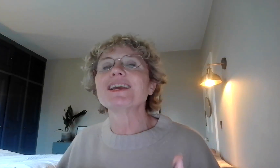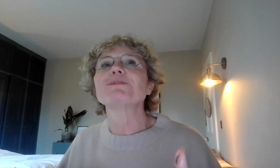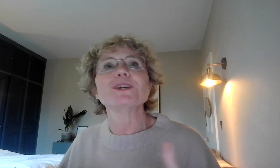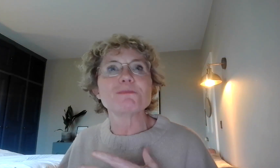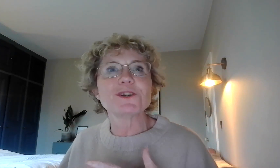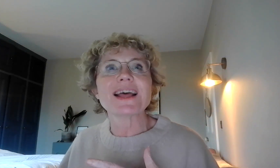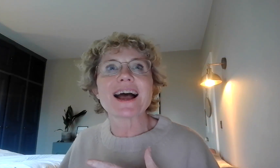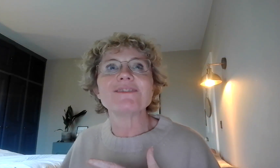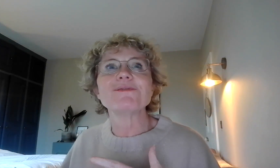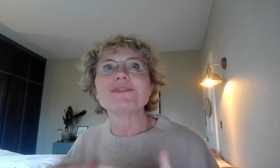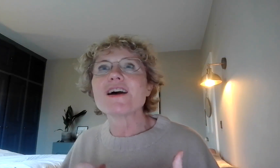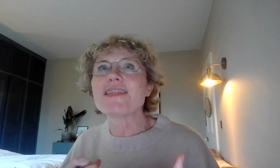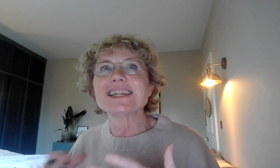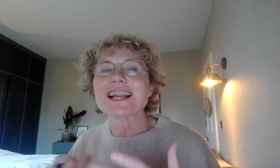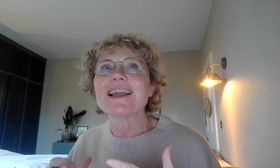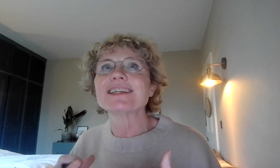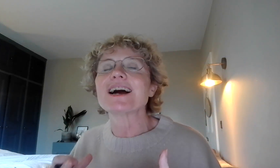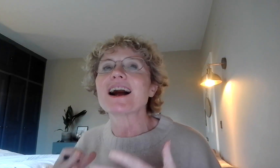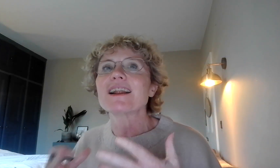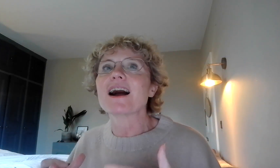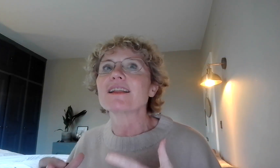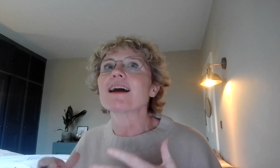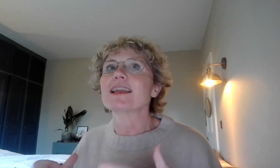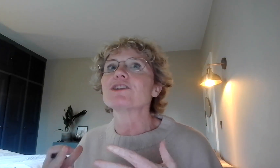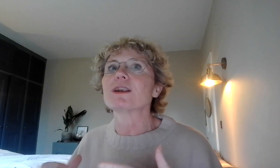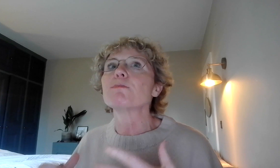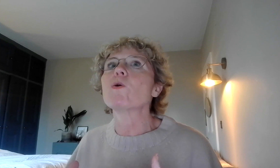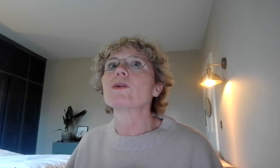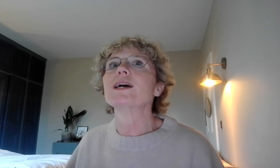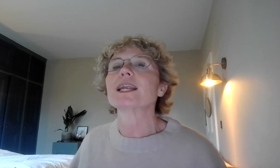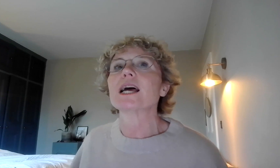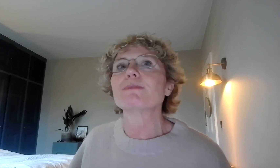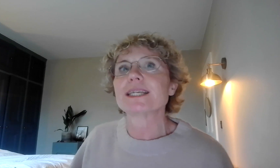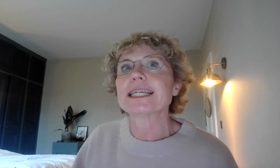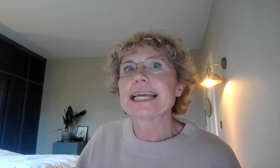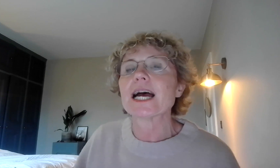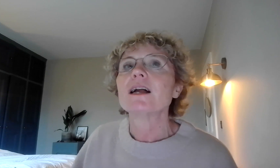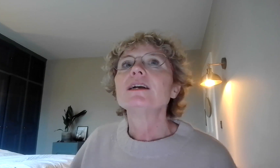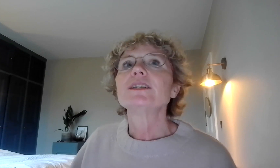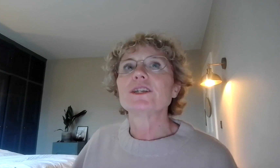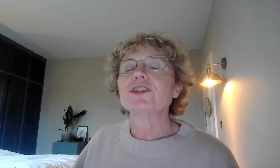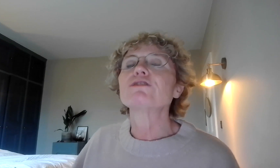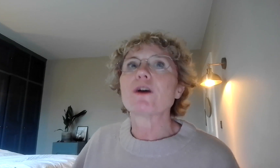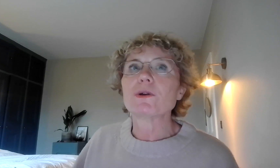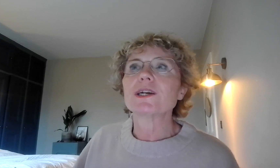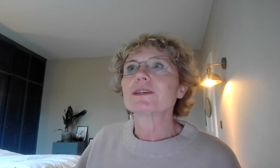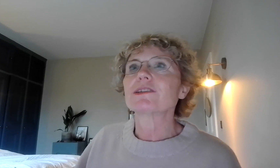doing this!" and "We should be doing that!" And no, they didn't like this. And I think it's really important as a business leader to just focus.